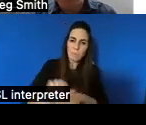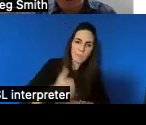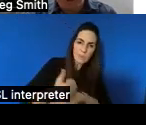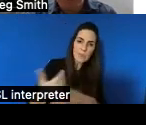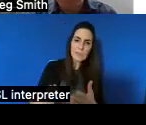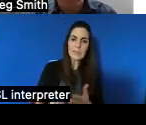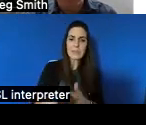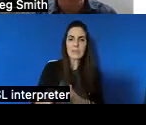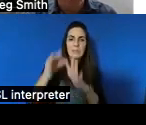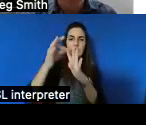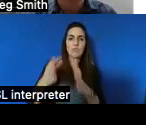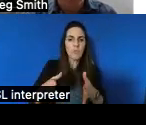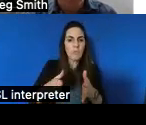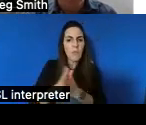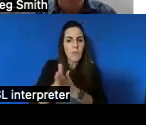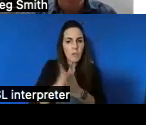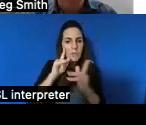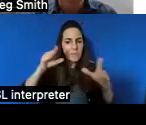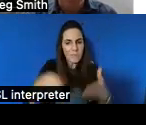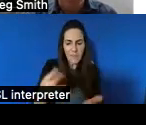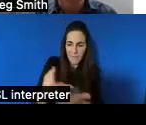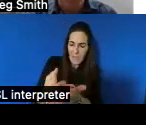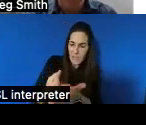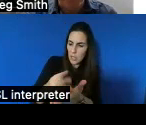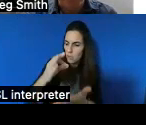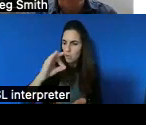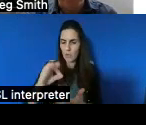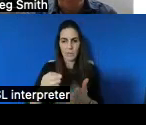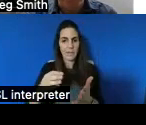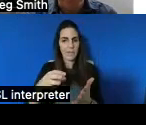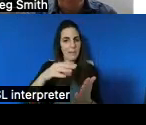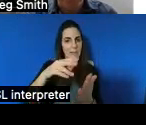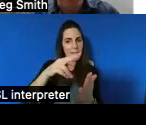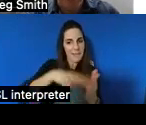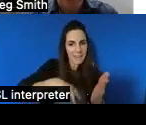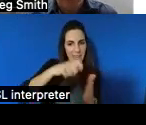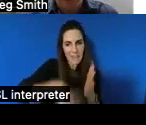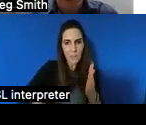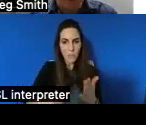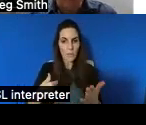financial literacy uh we're big Believers in contextualized instruction so if we can help